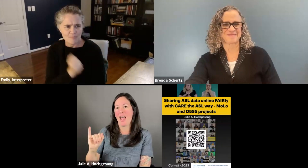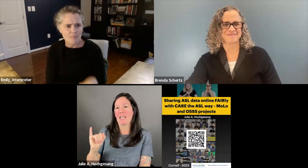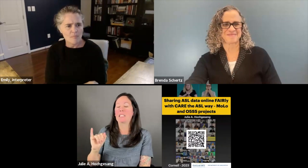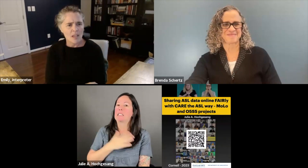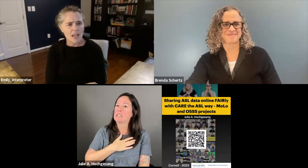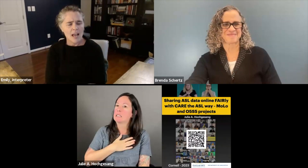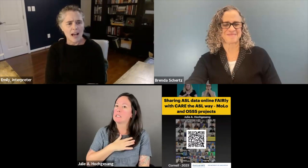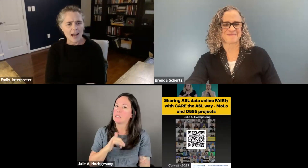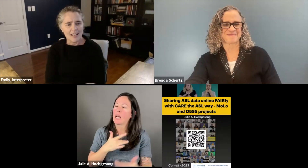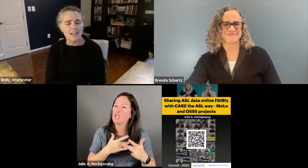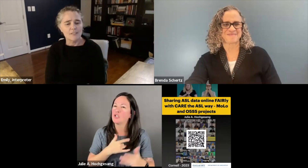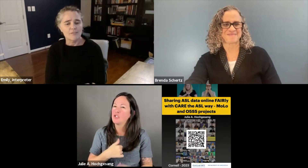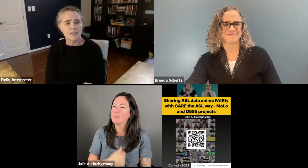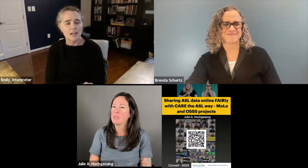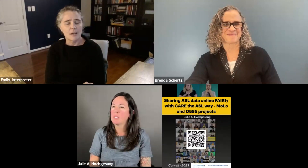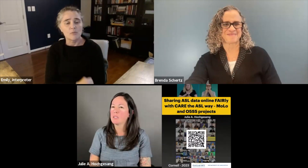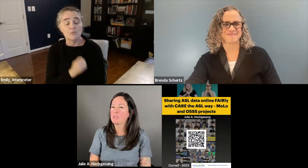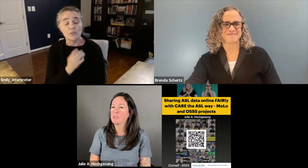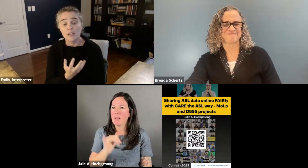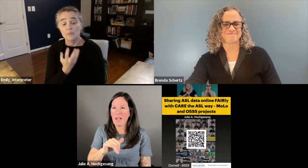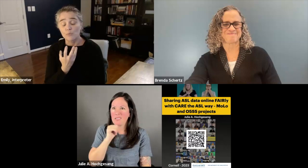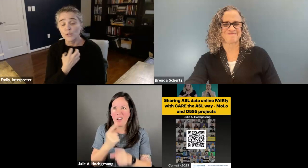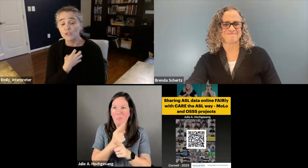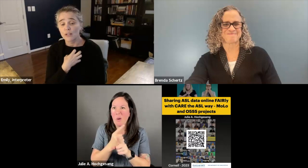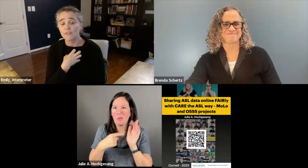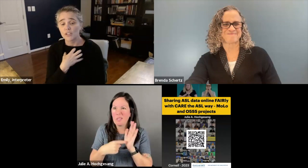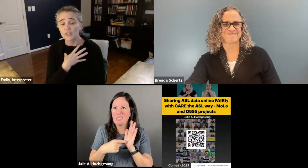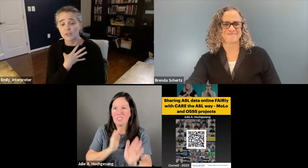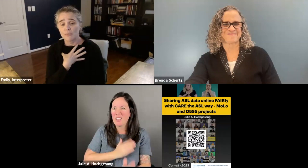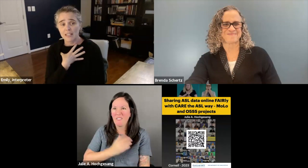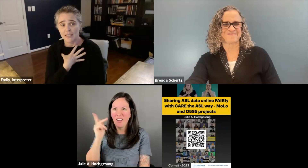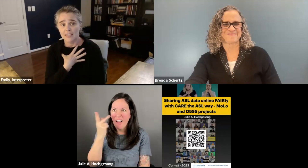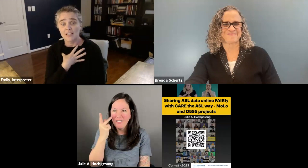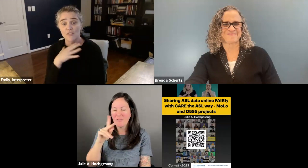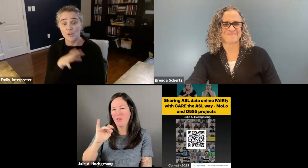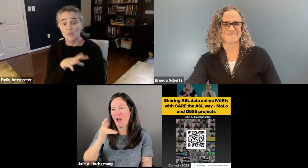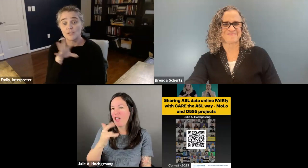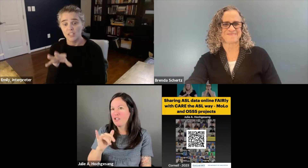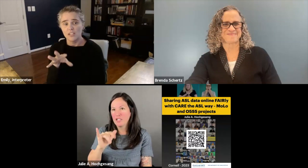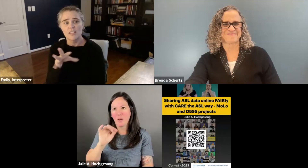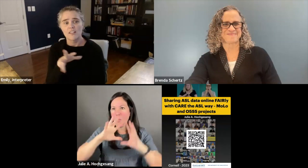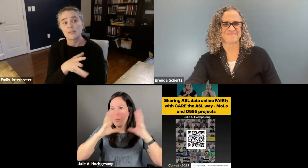expression I have real a real grave concern because those videos have been